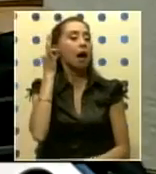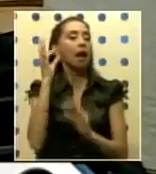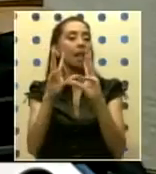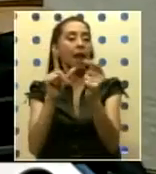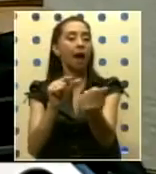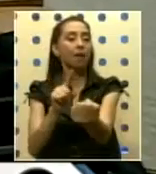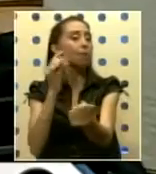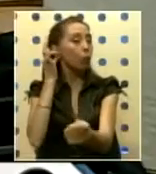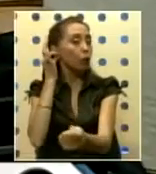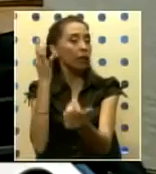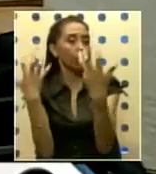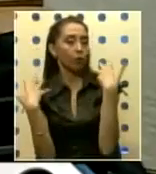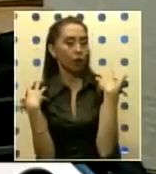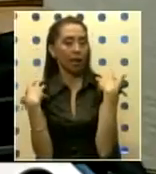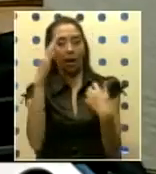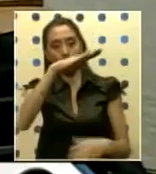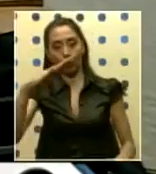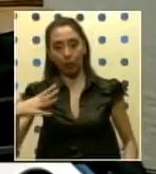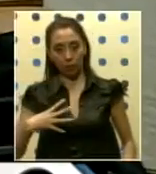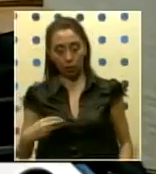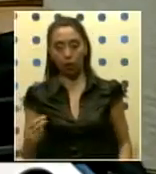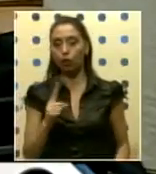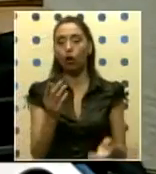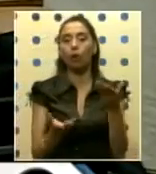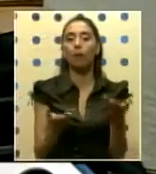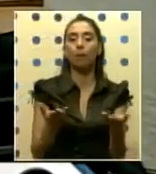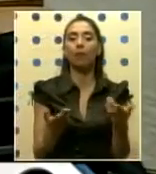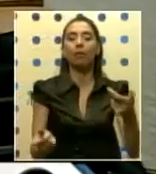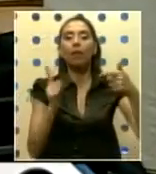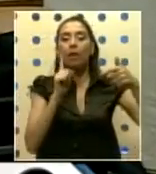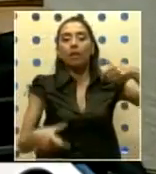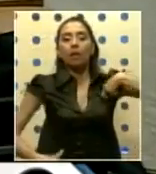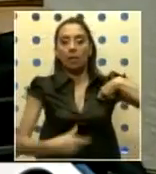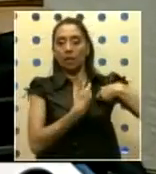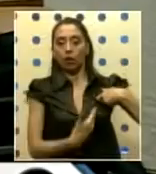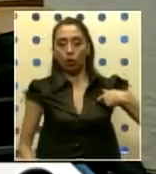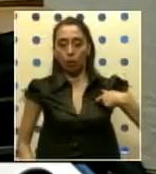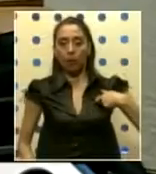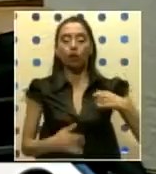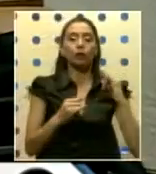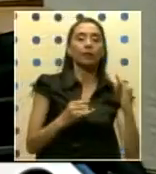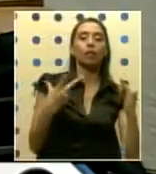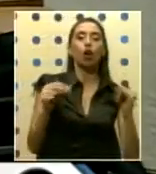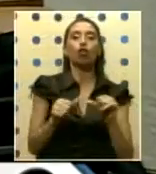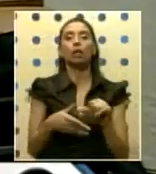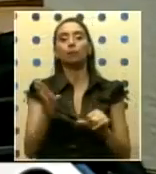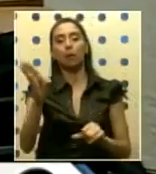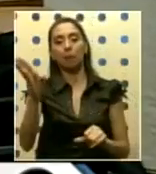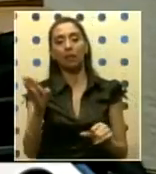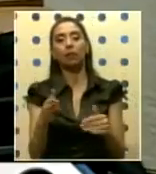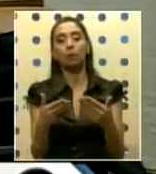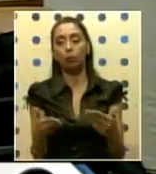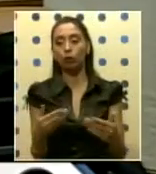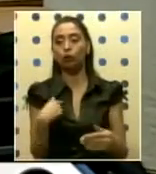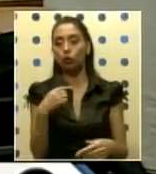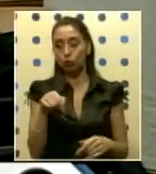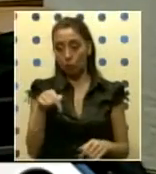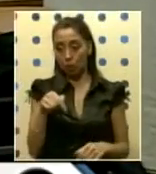who are taking care of children. And it doesn't depend on whomever is in government. It is now permanent. Because of this and because of the effect